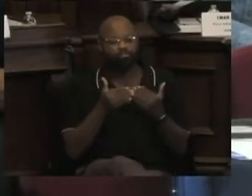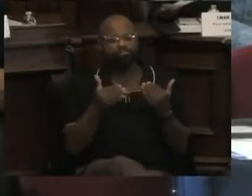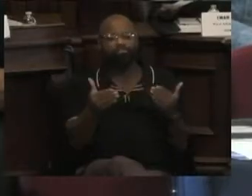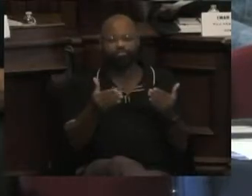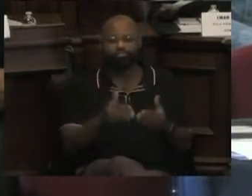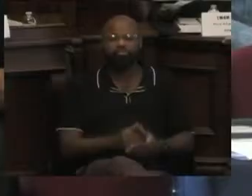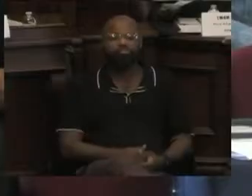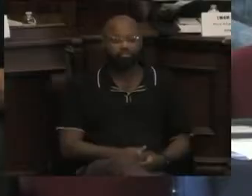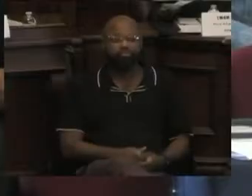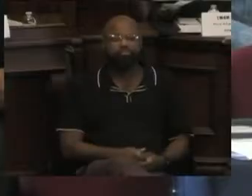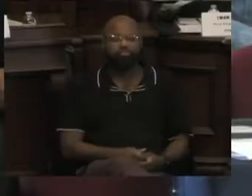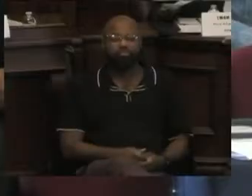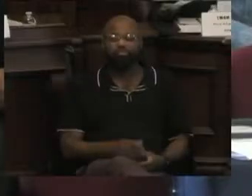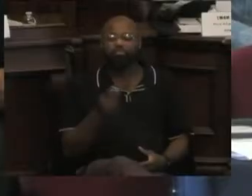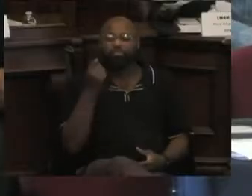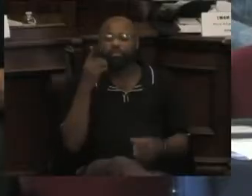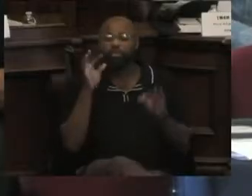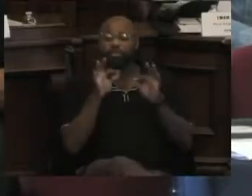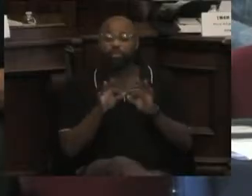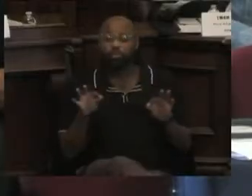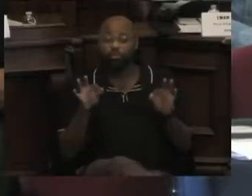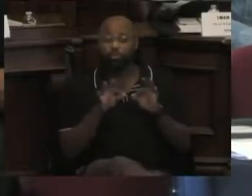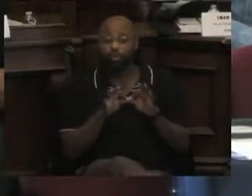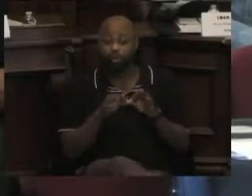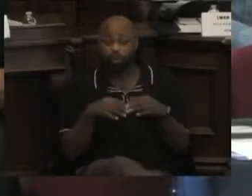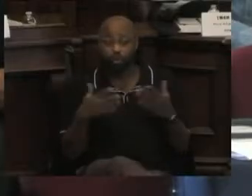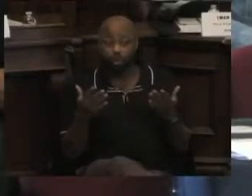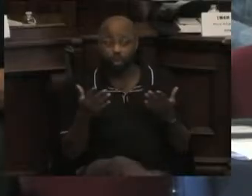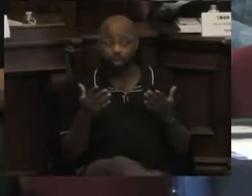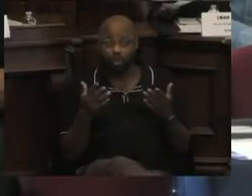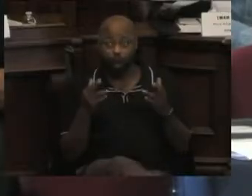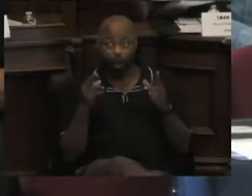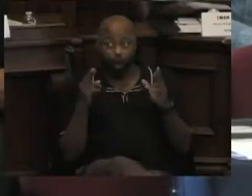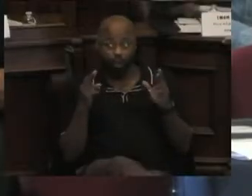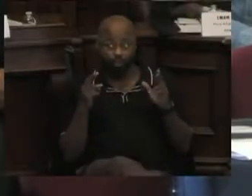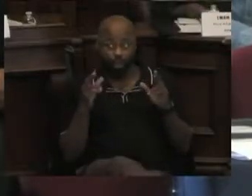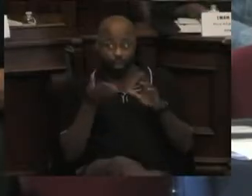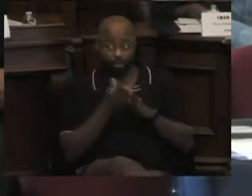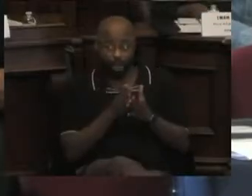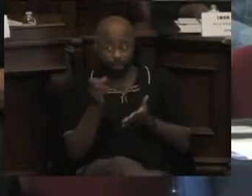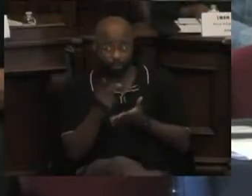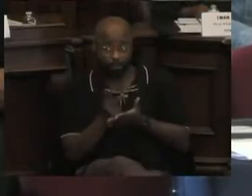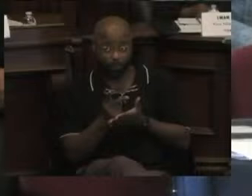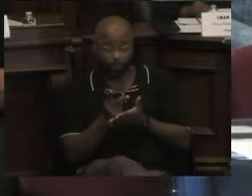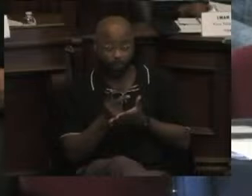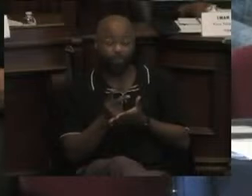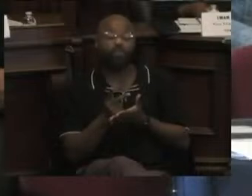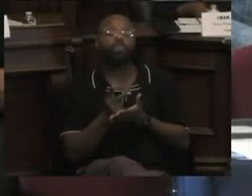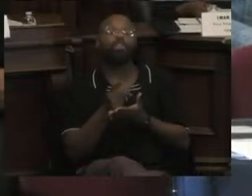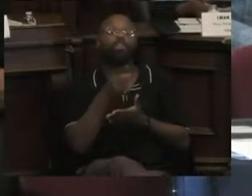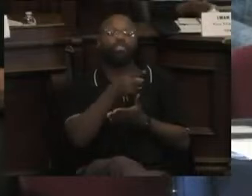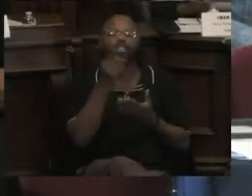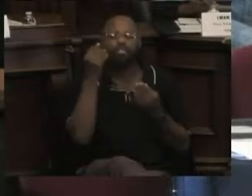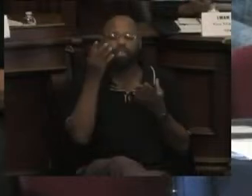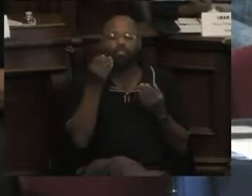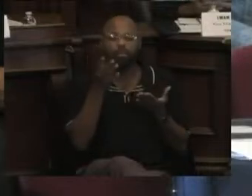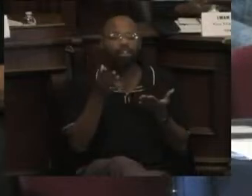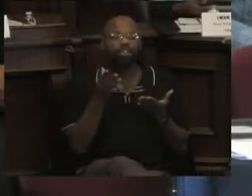it's our hope that you will vote affirmatively on this so we can move forward. What's